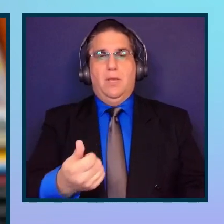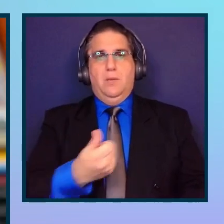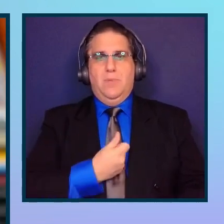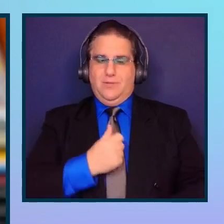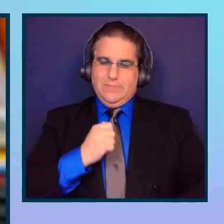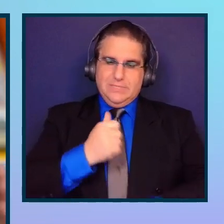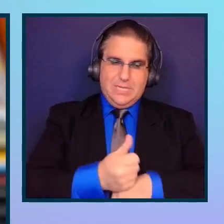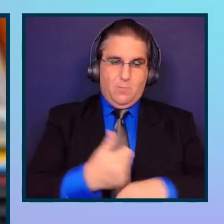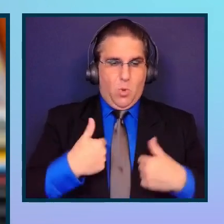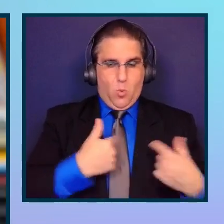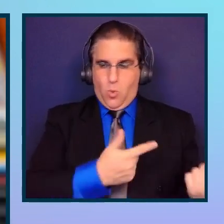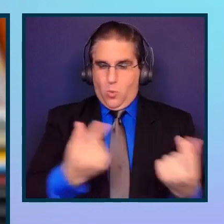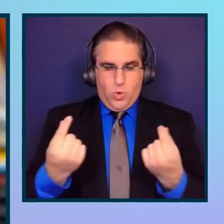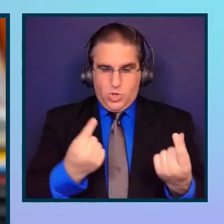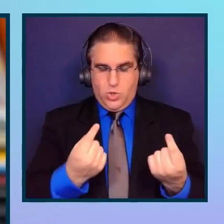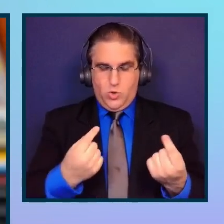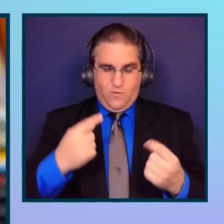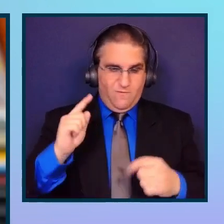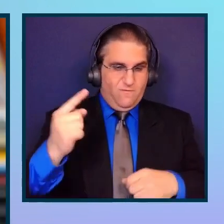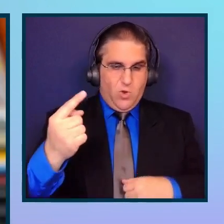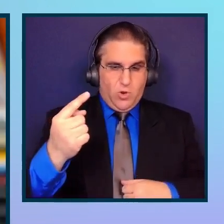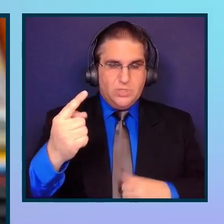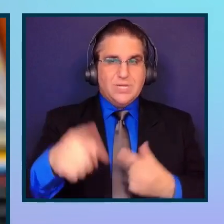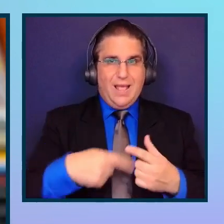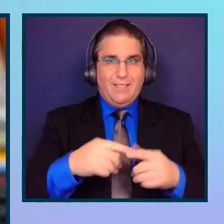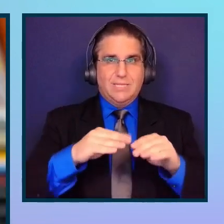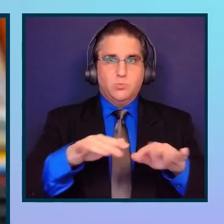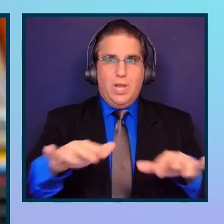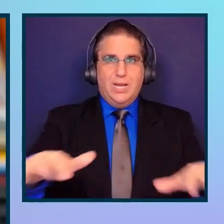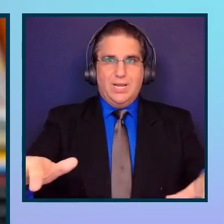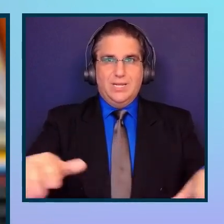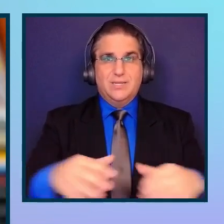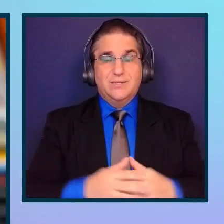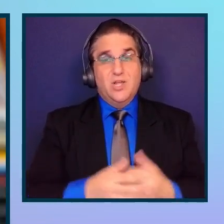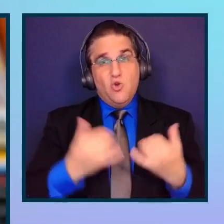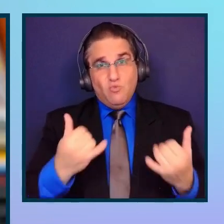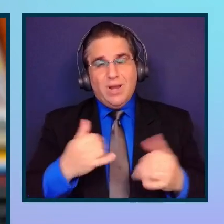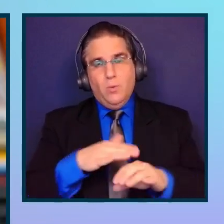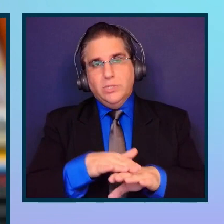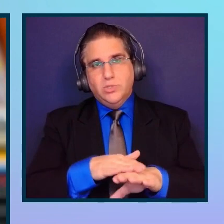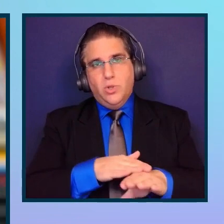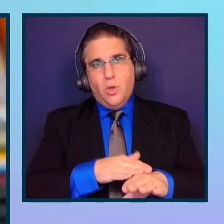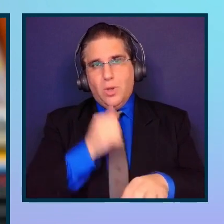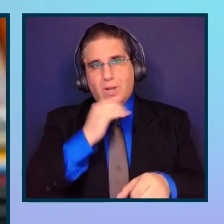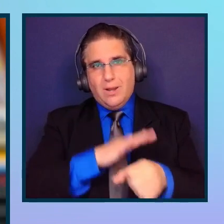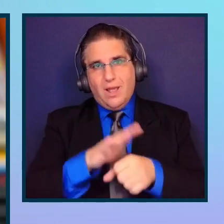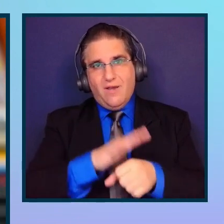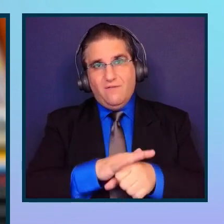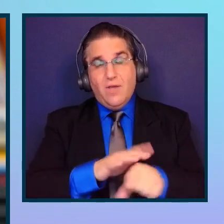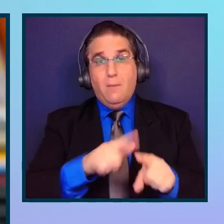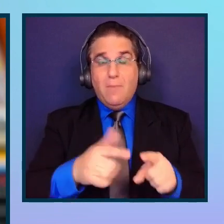so that it spreads and that's not happening fast enough, but it's happening faster than it's ever happened in human history.